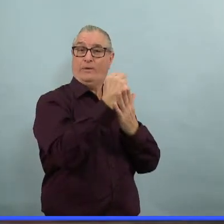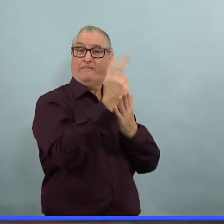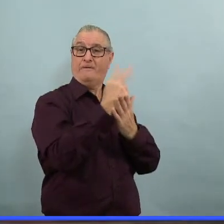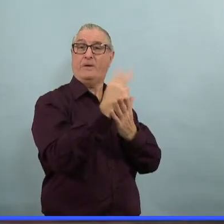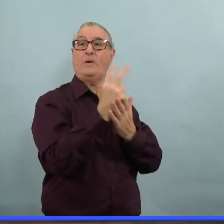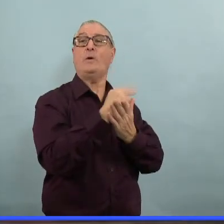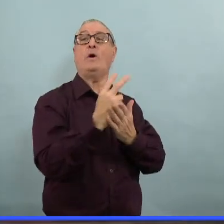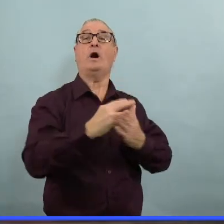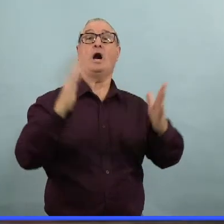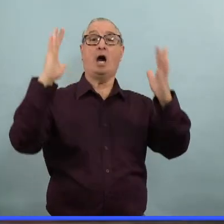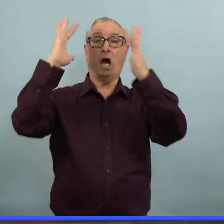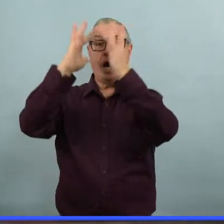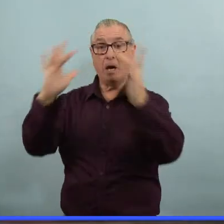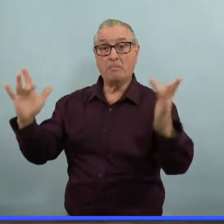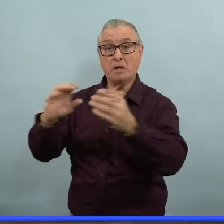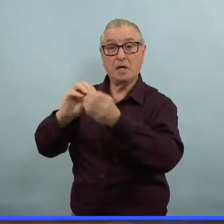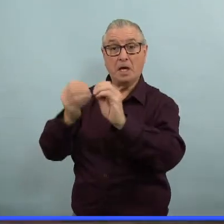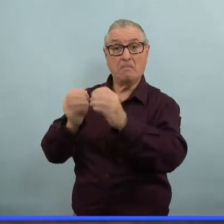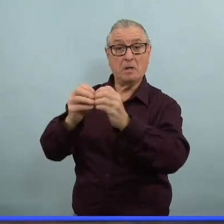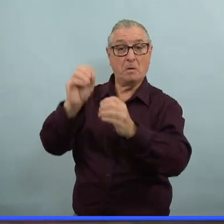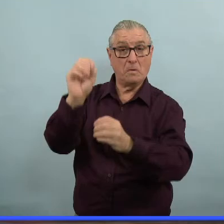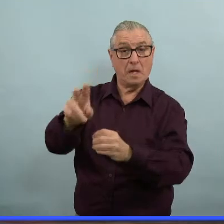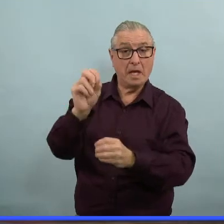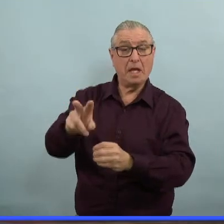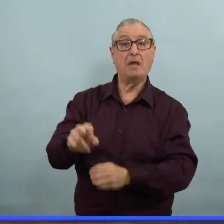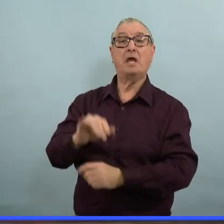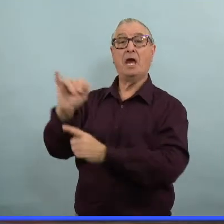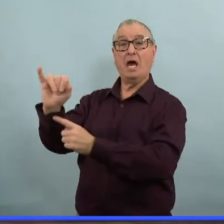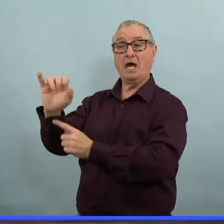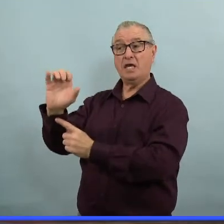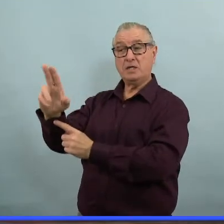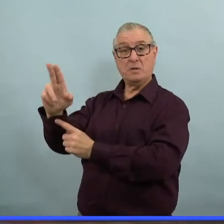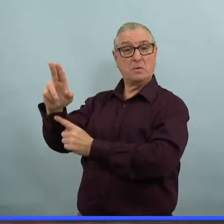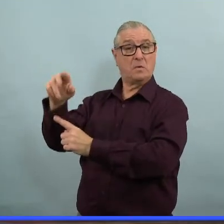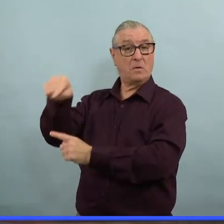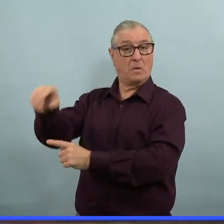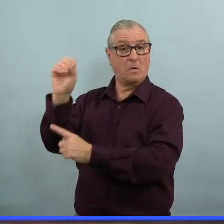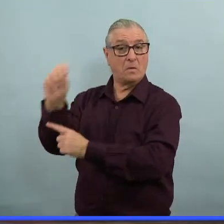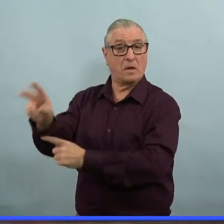sectors we do see it's very likely that we've hit a peak in in manitoba for case generation